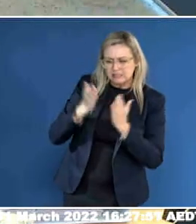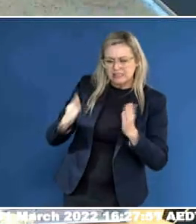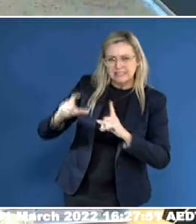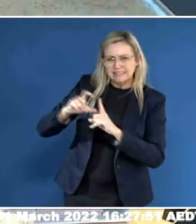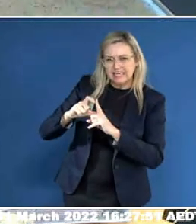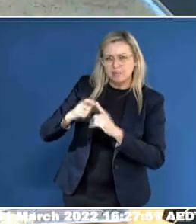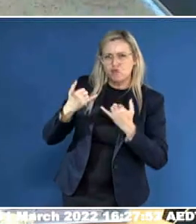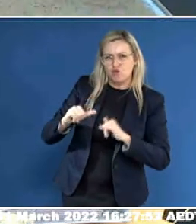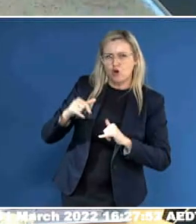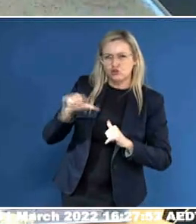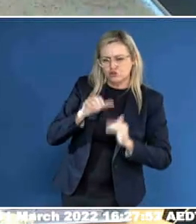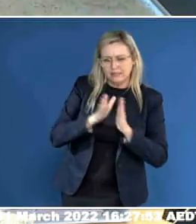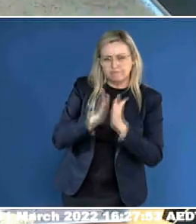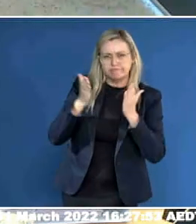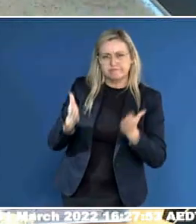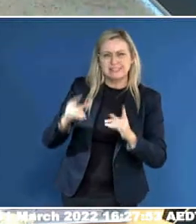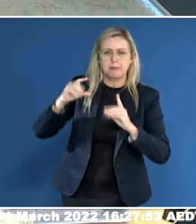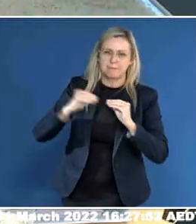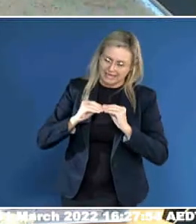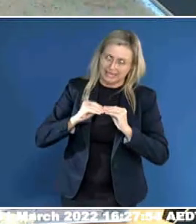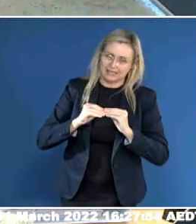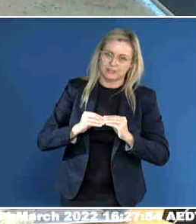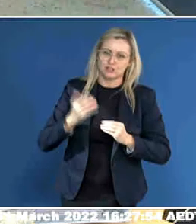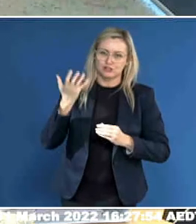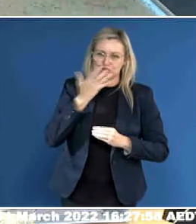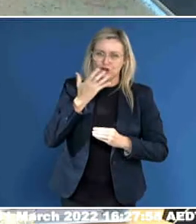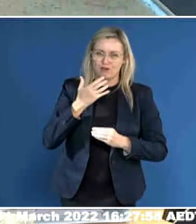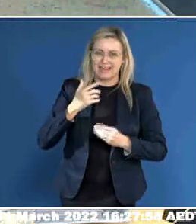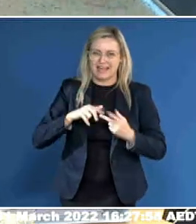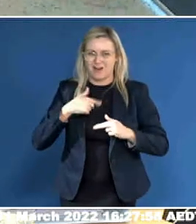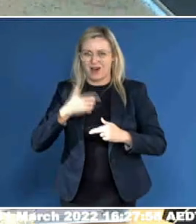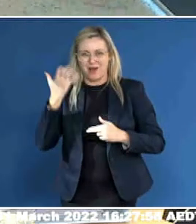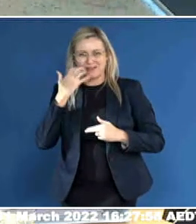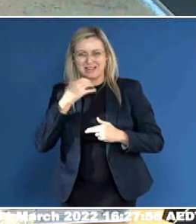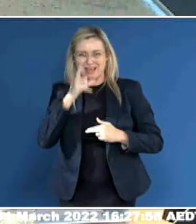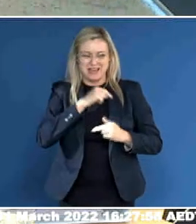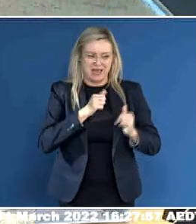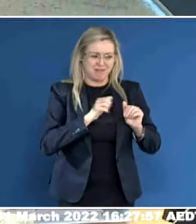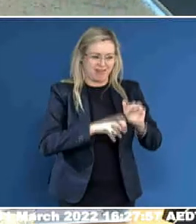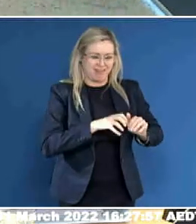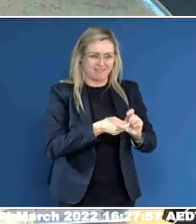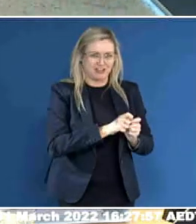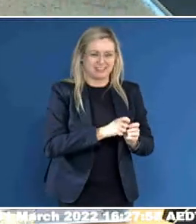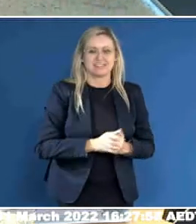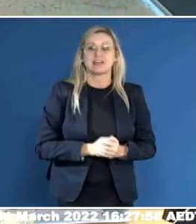Bundle B. I apologise for that. The transcript can be corrected accordingly. Commissioners, that concludes the evidence for today.